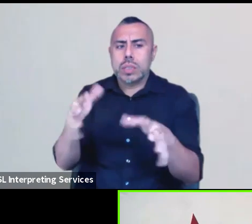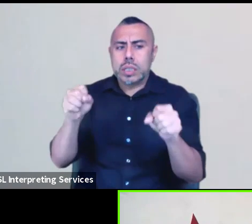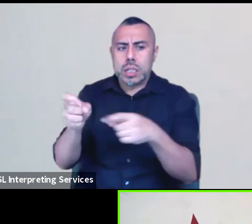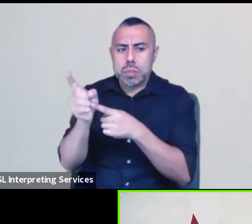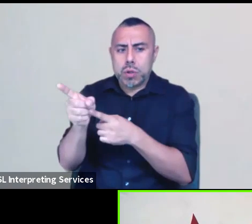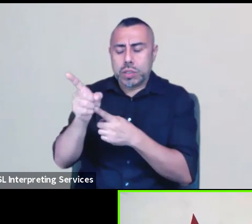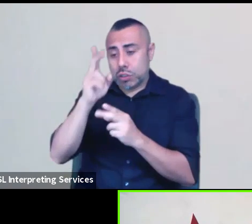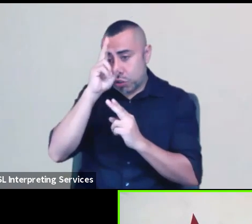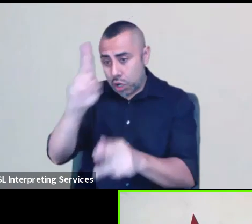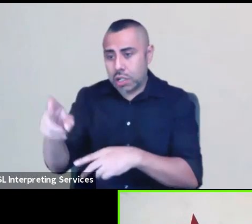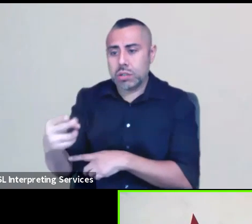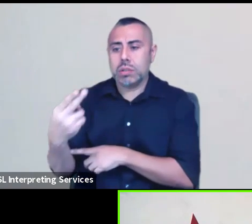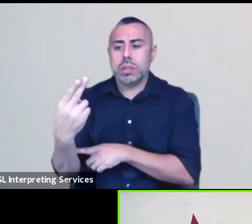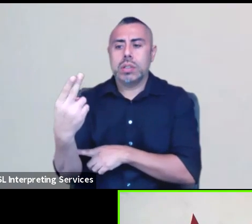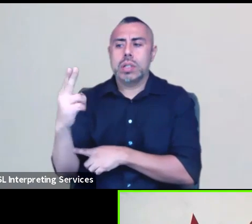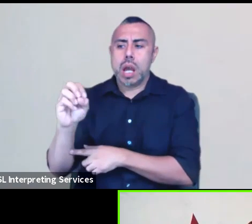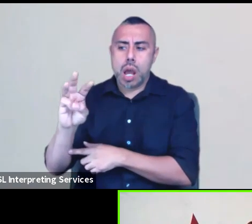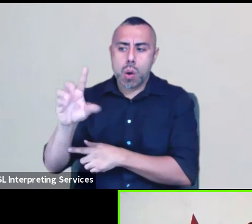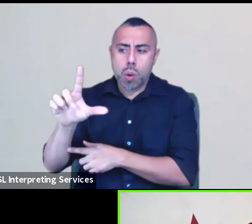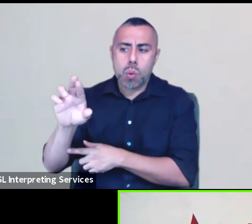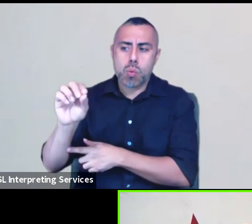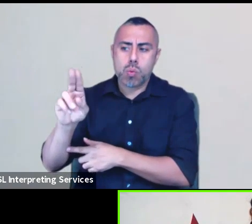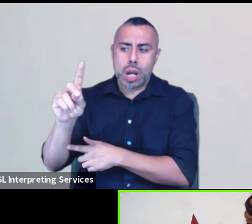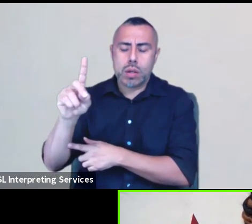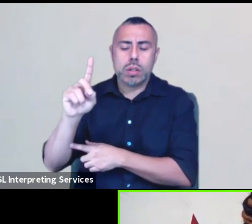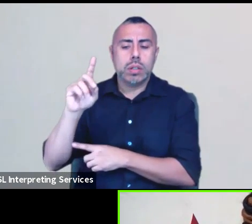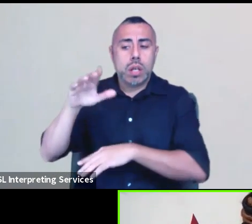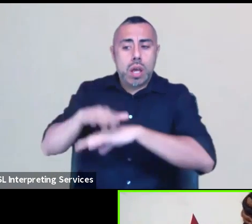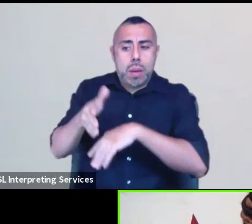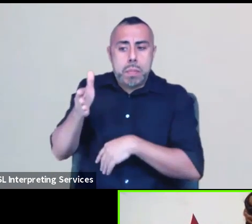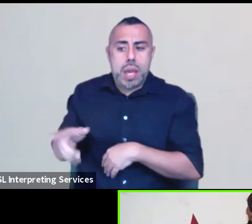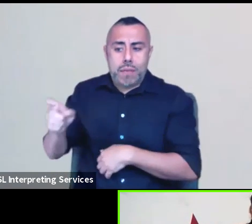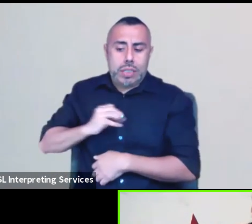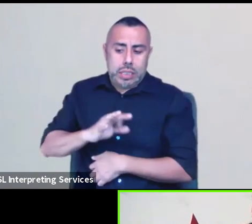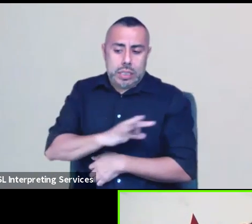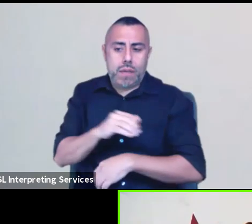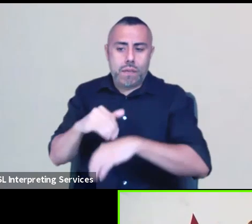of the HowlRound Theatre Commons at Emerson College they wish to respectfully acknowledge that their offices